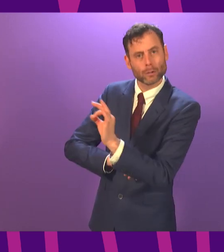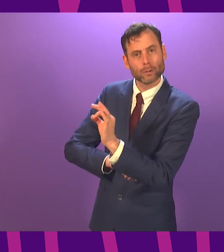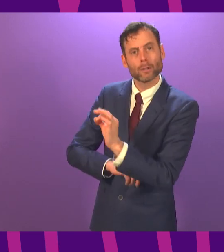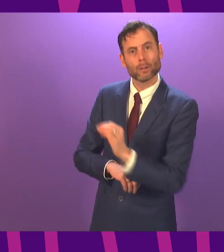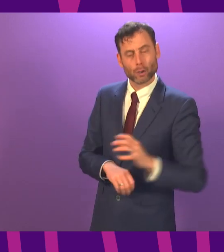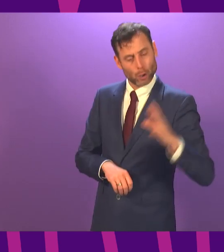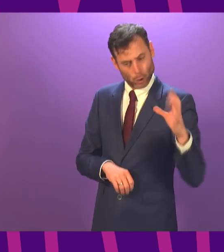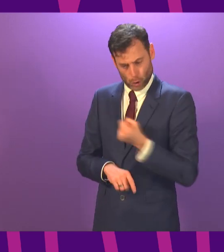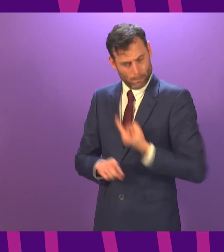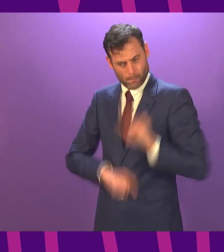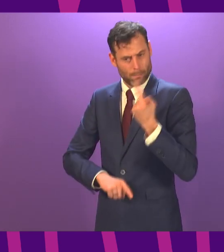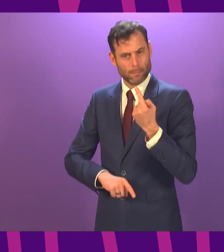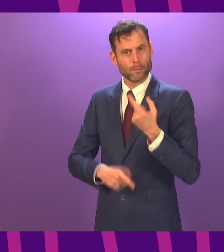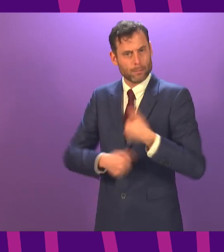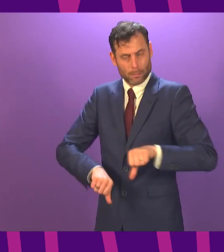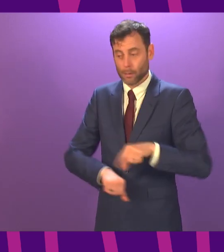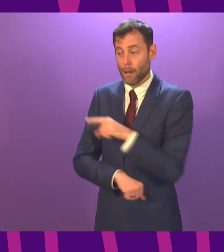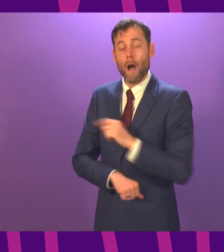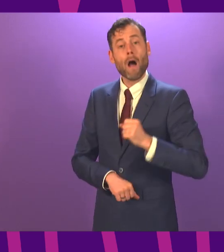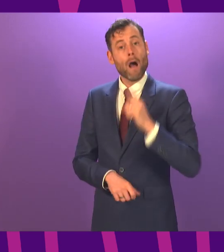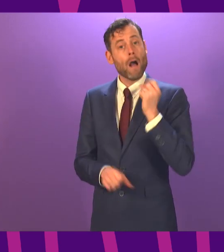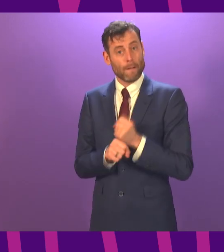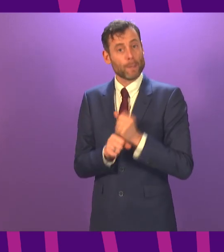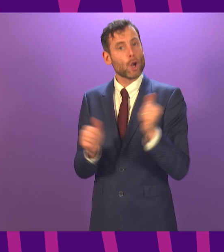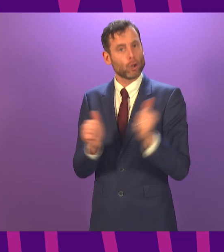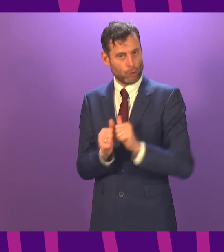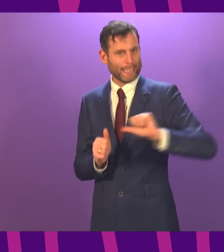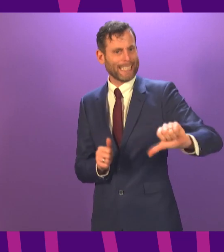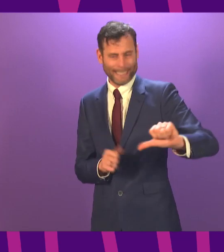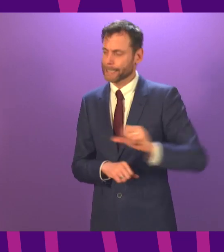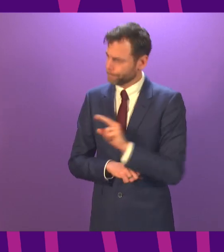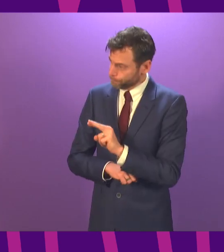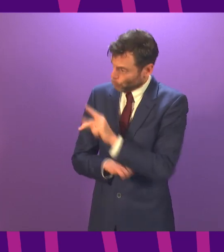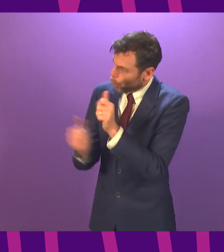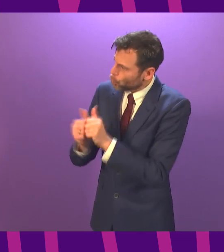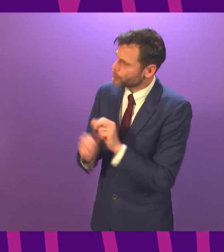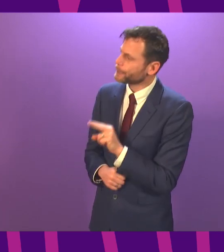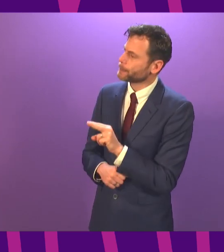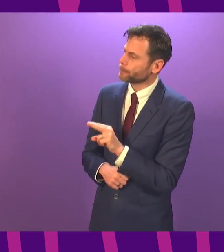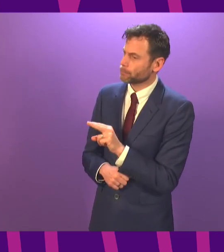The Government agreed with that. Why, six months later, are care home residents and